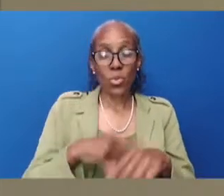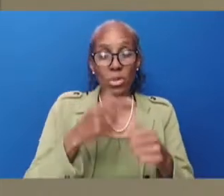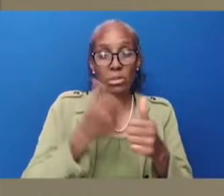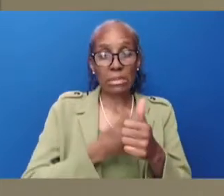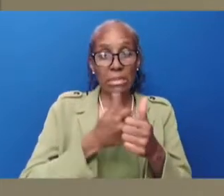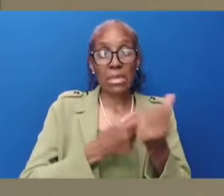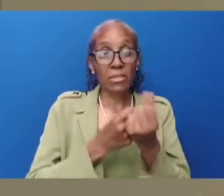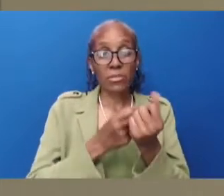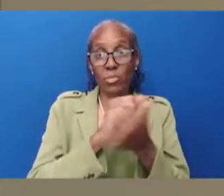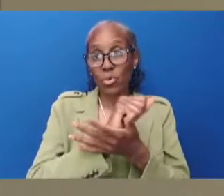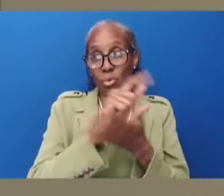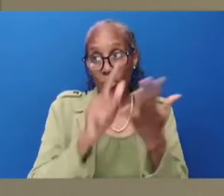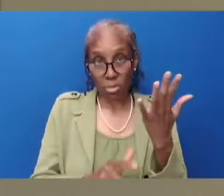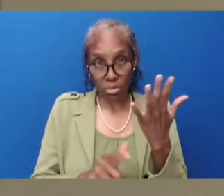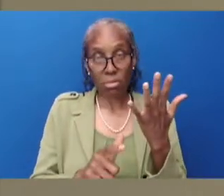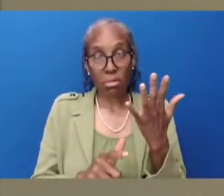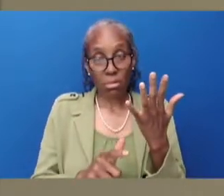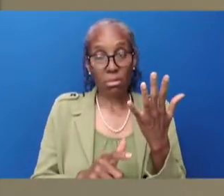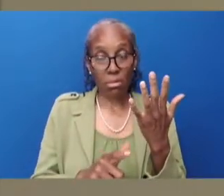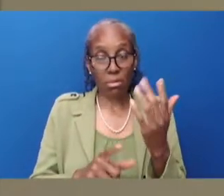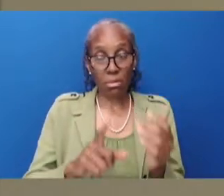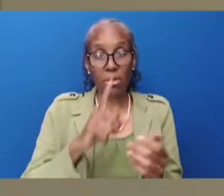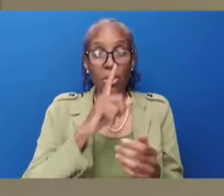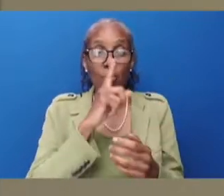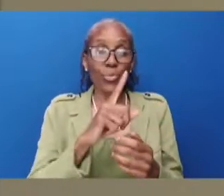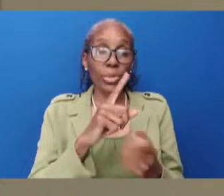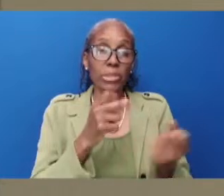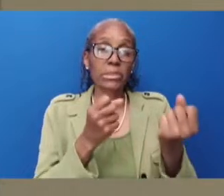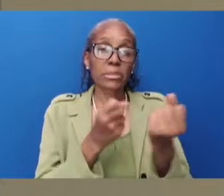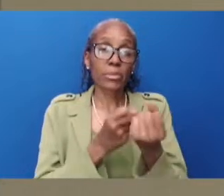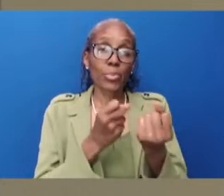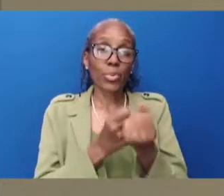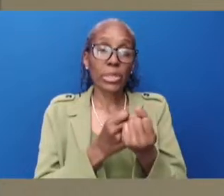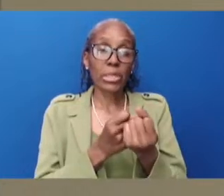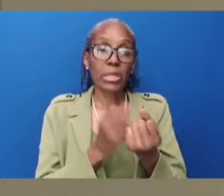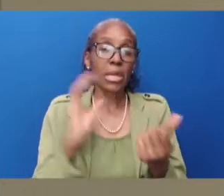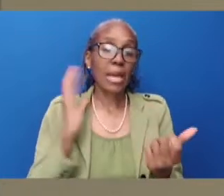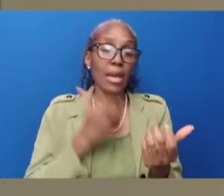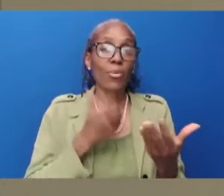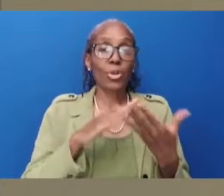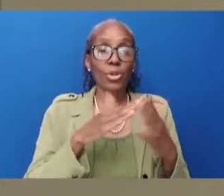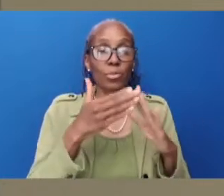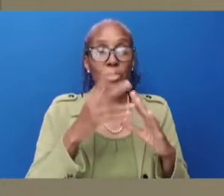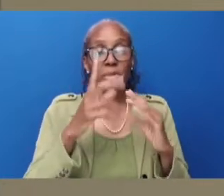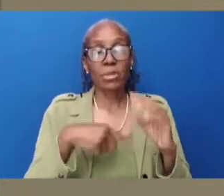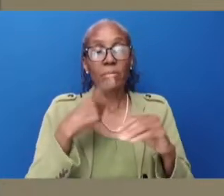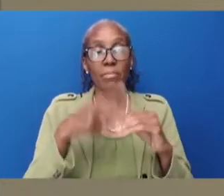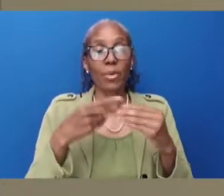COMMISSIONER GRIFFIN? WE'VE DONE IT ONE OTHER TIME, BUT I REALLY